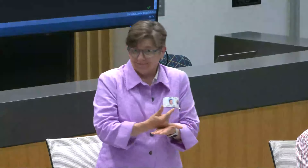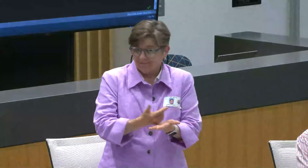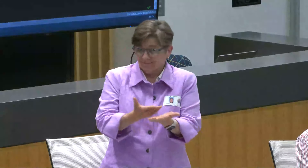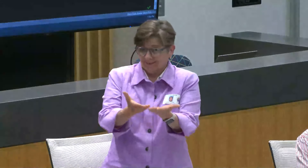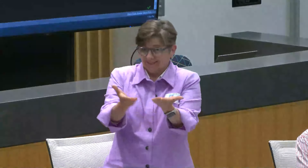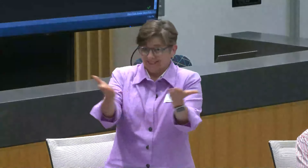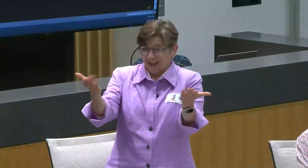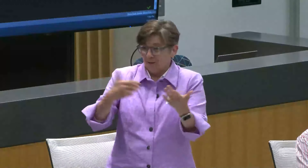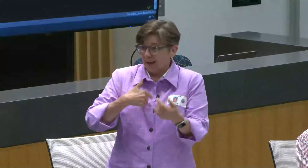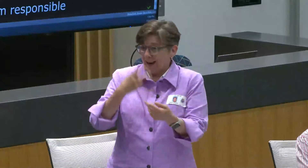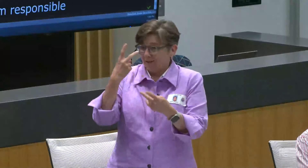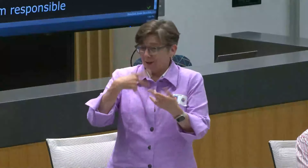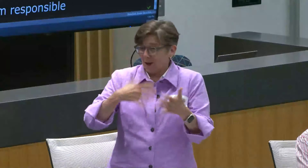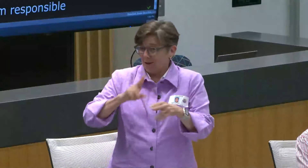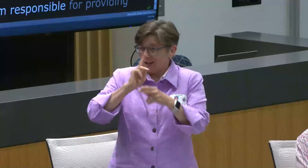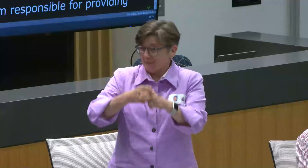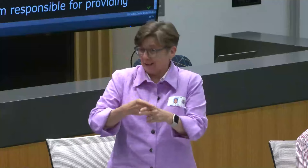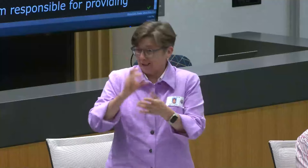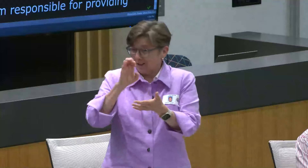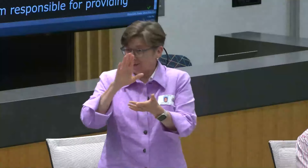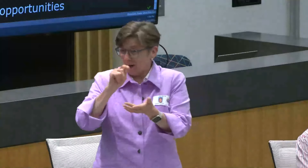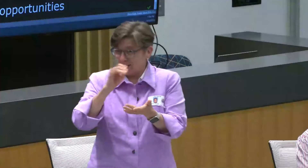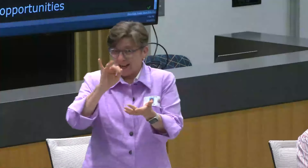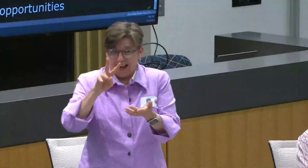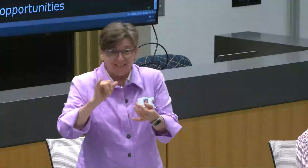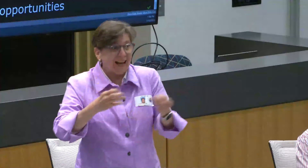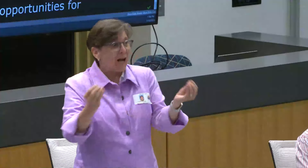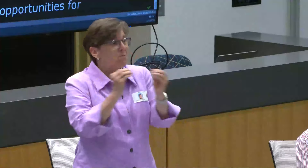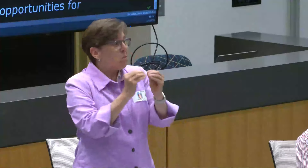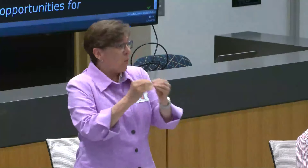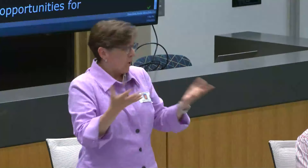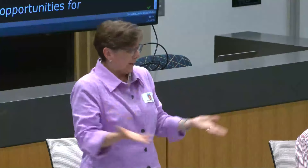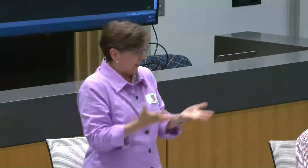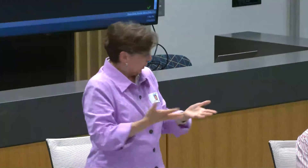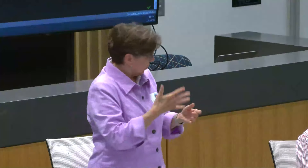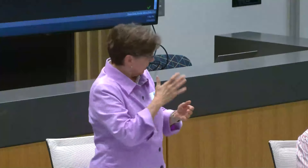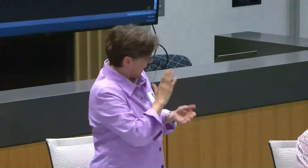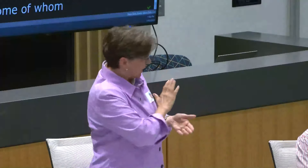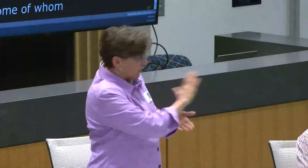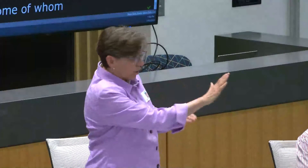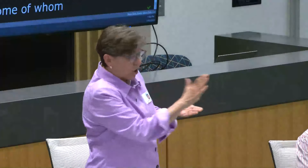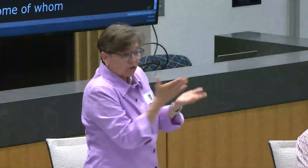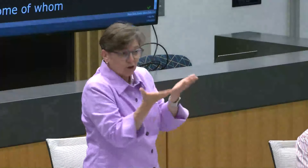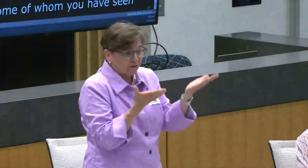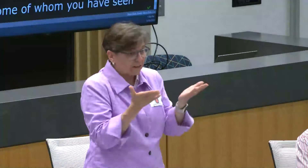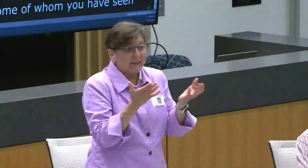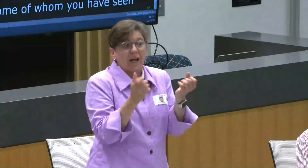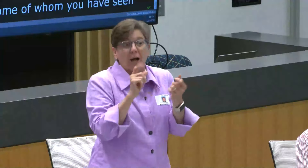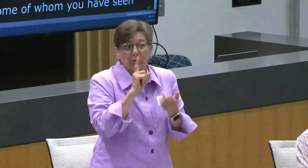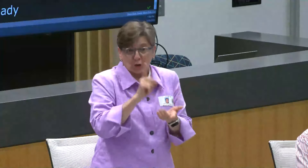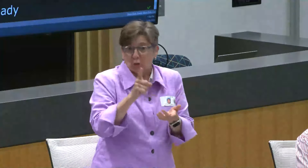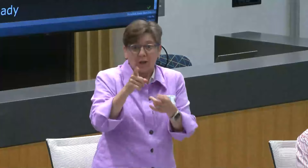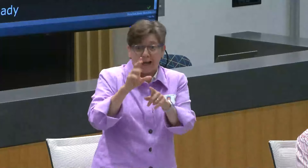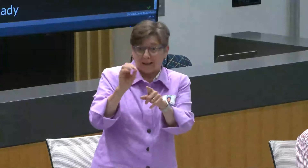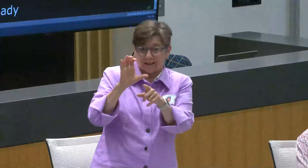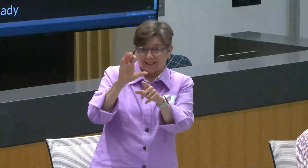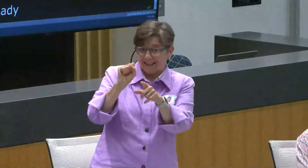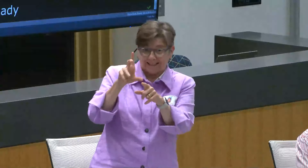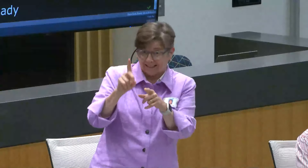PROVIDED TO THE DEAF COMMUNITY. SECONDLY AS PRESIDENT OF GALLAUDET UNIVERSITY, I'M